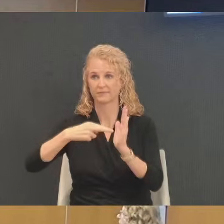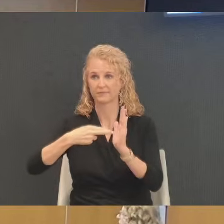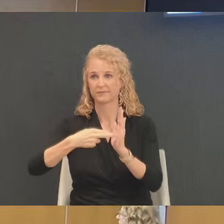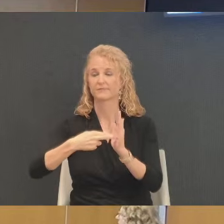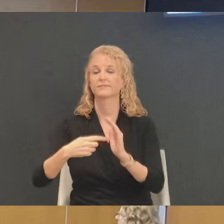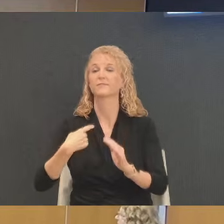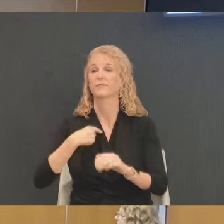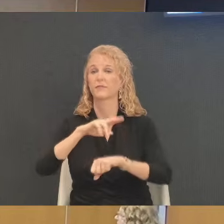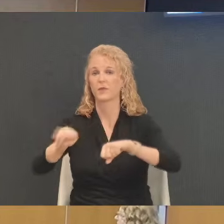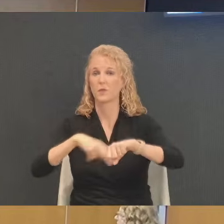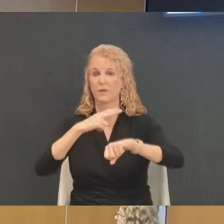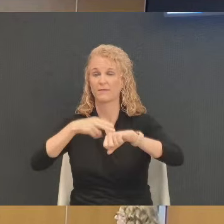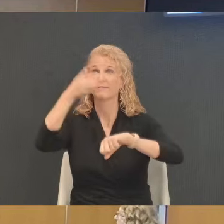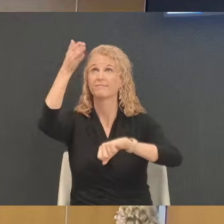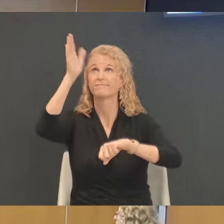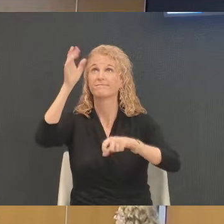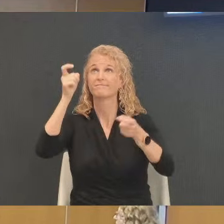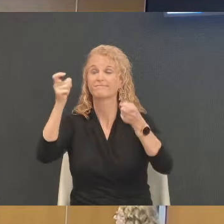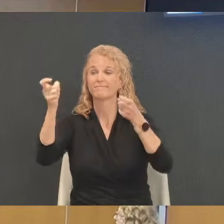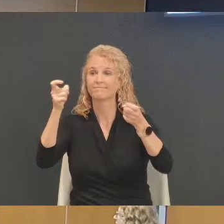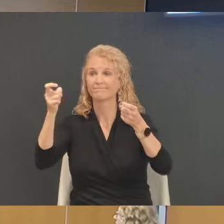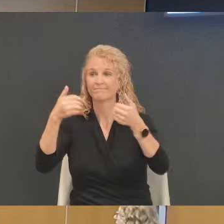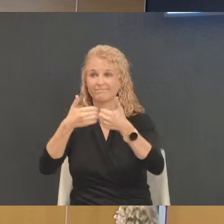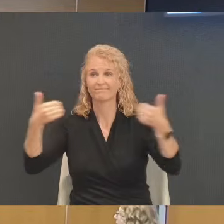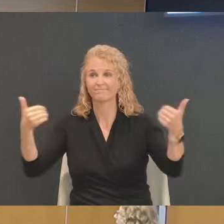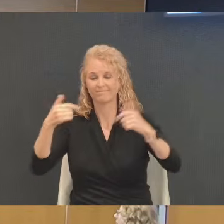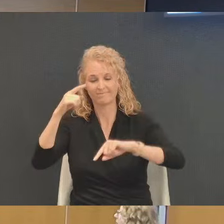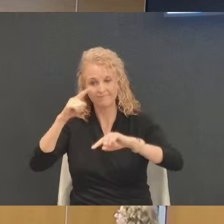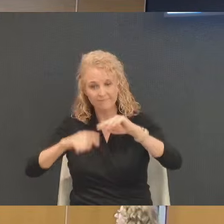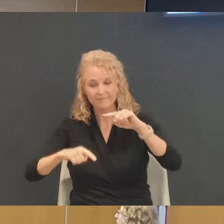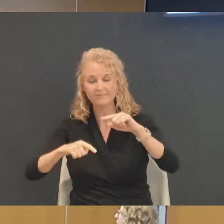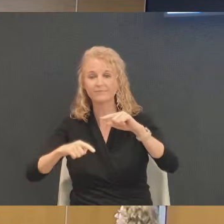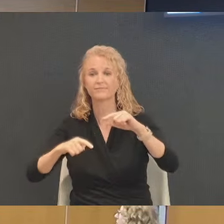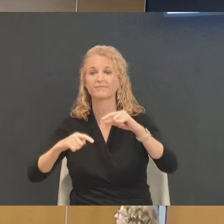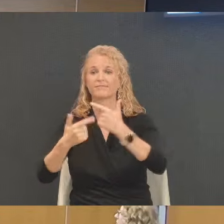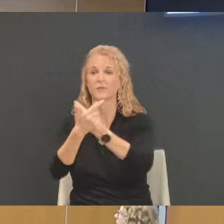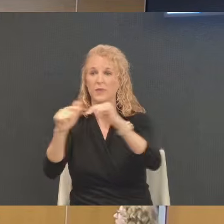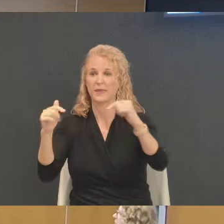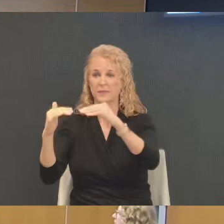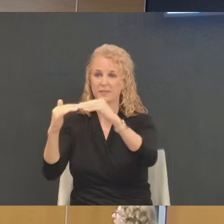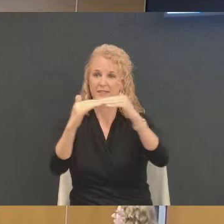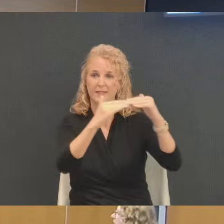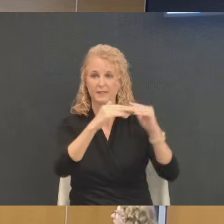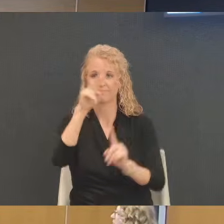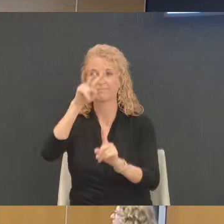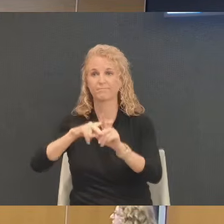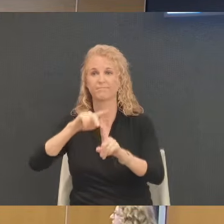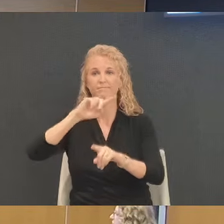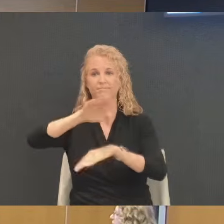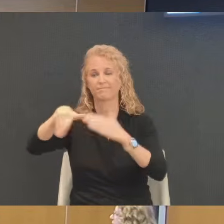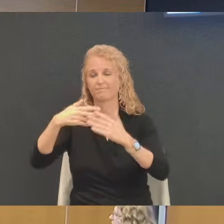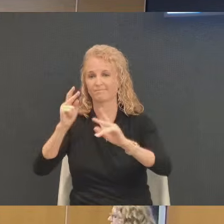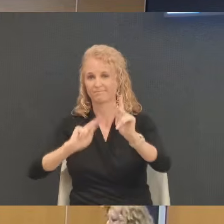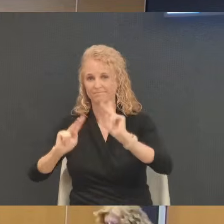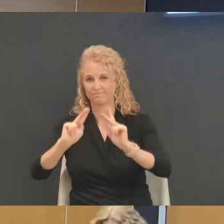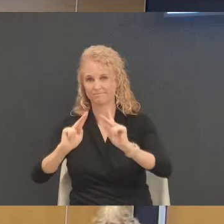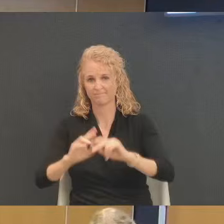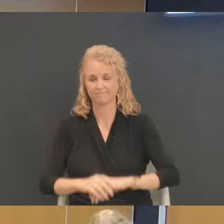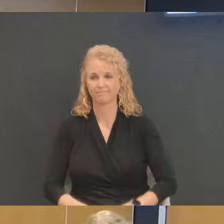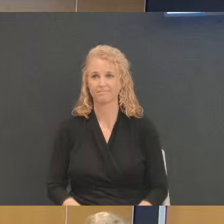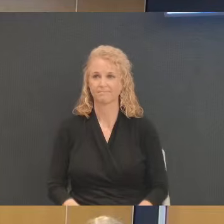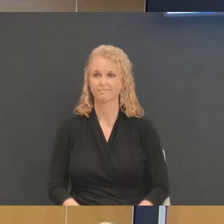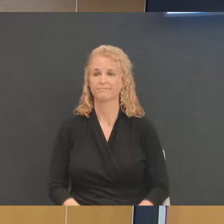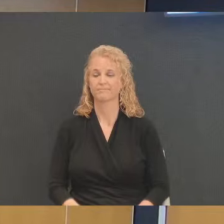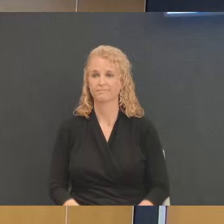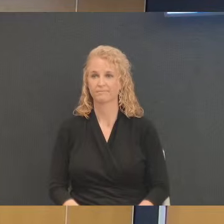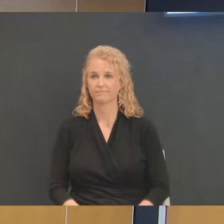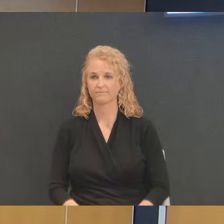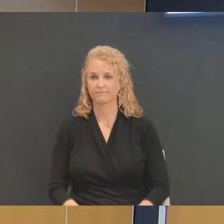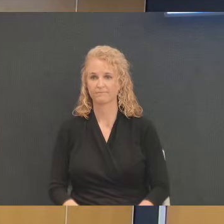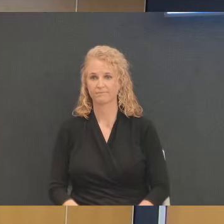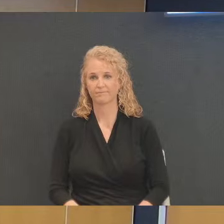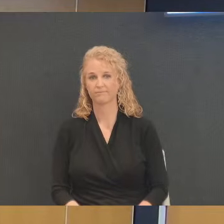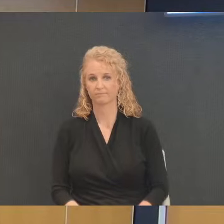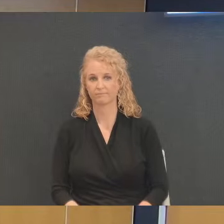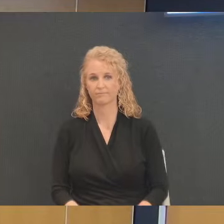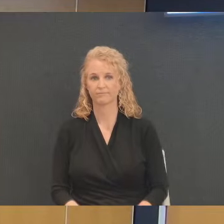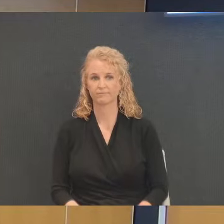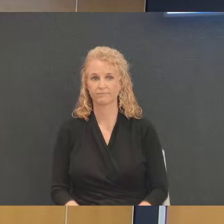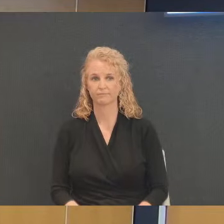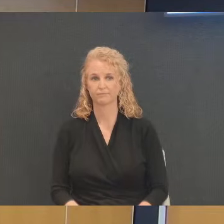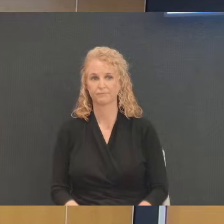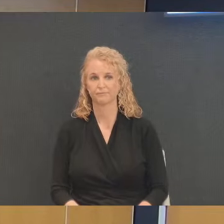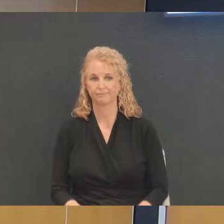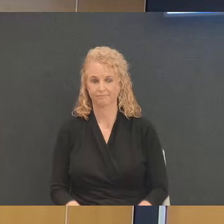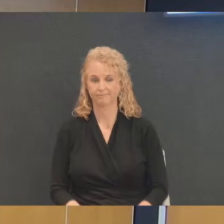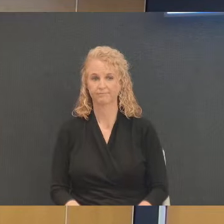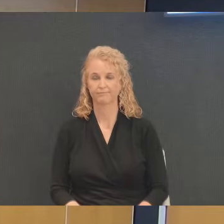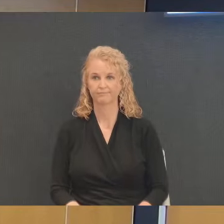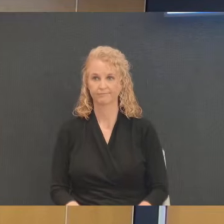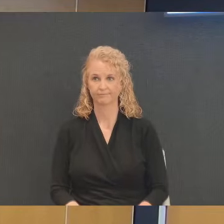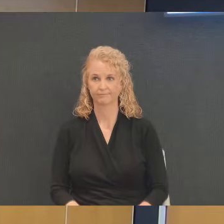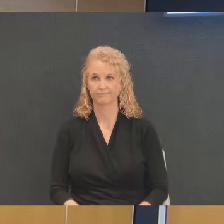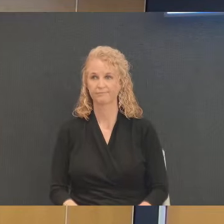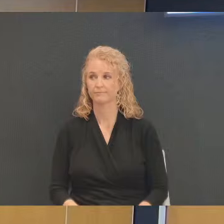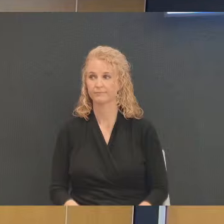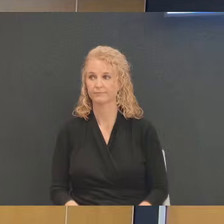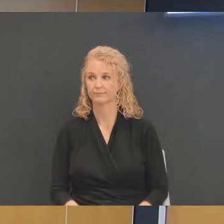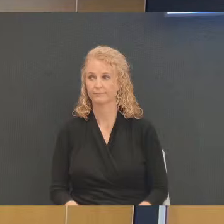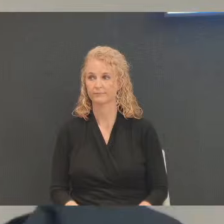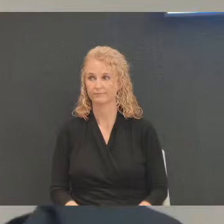it stands, one nation under God, indivisible, with liberty and justice for all.